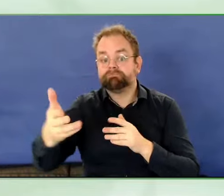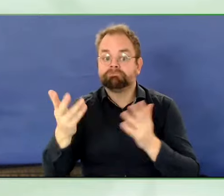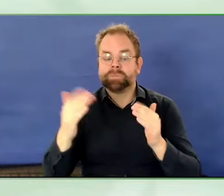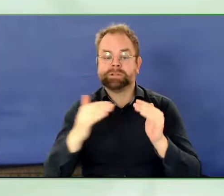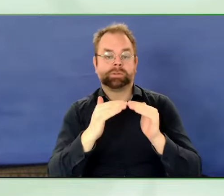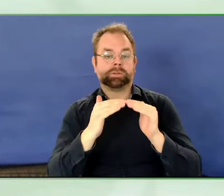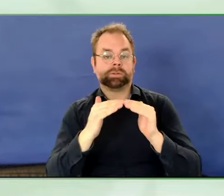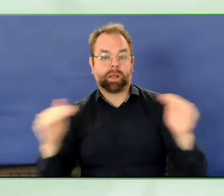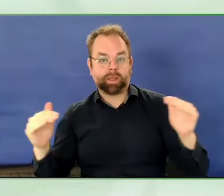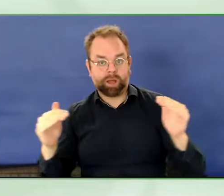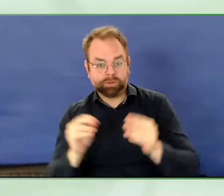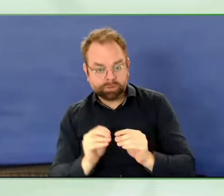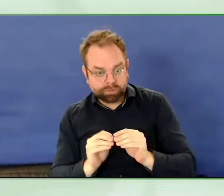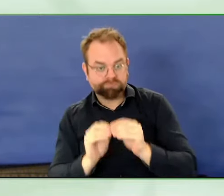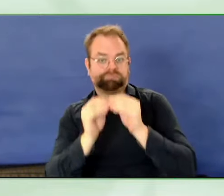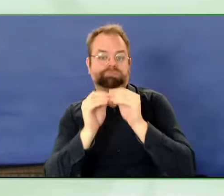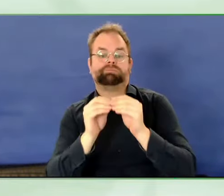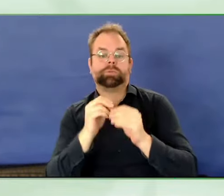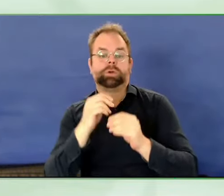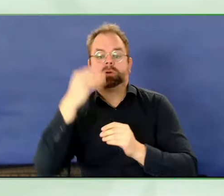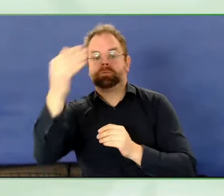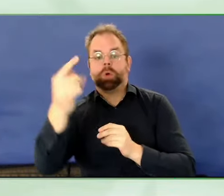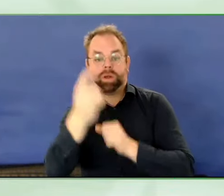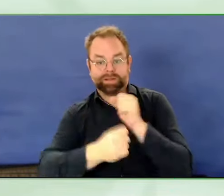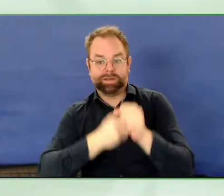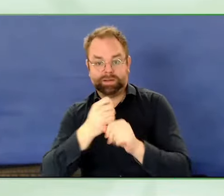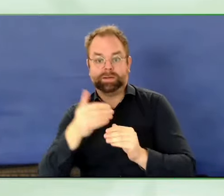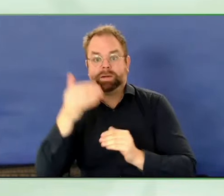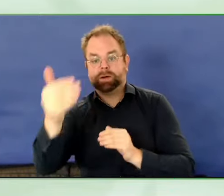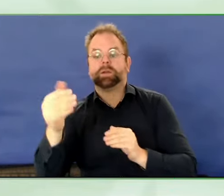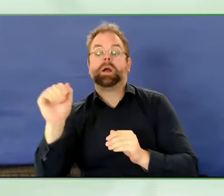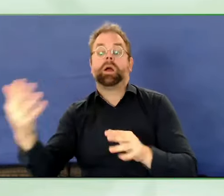There is no us and them, we are doing it for us. Is there anything you want to share?